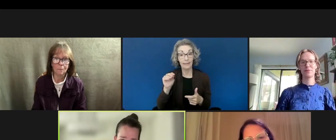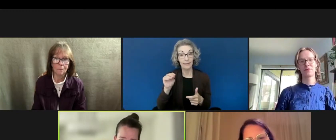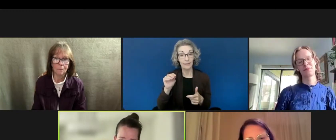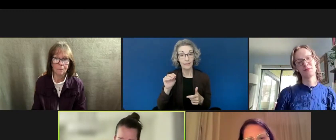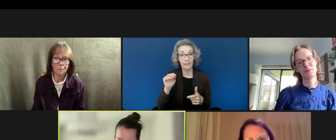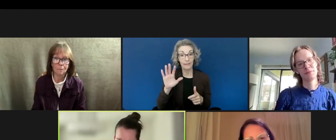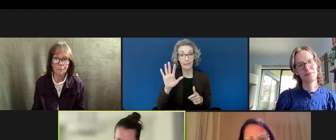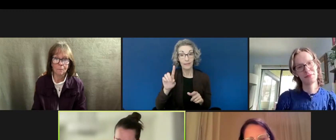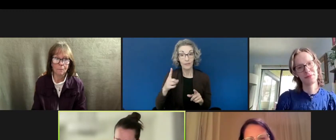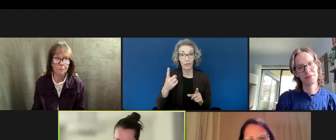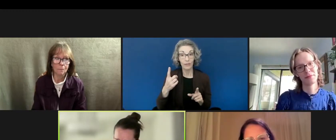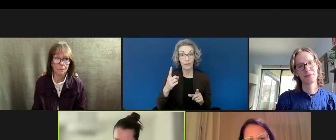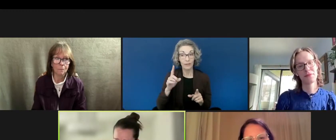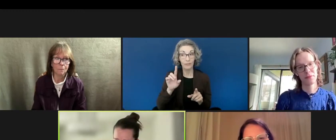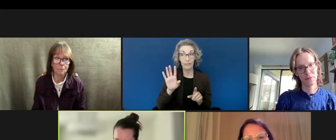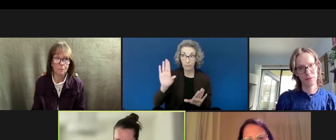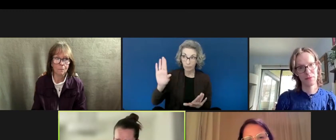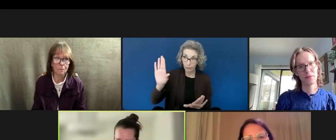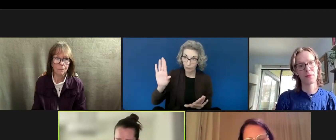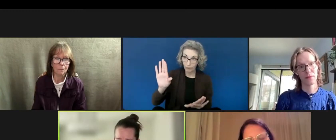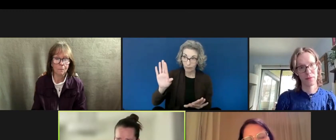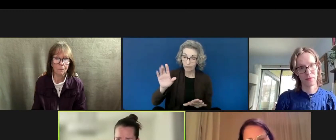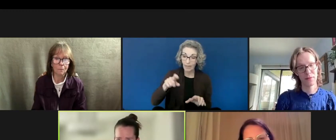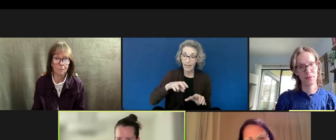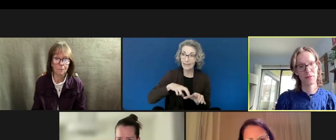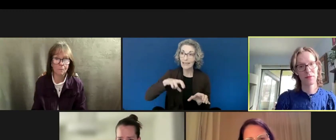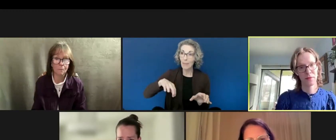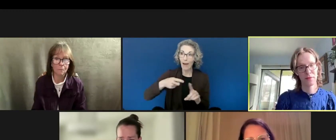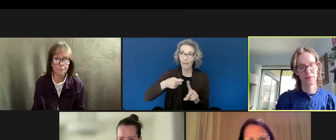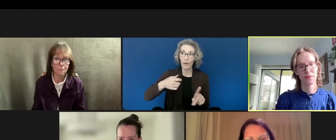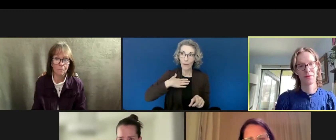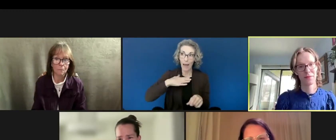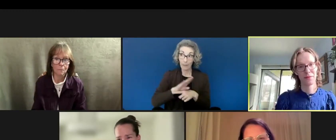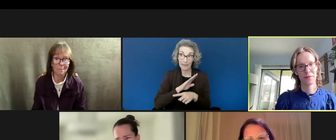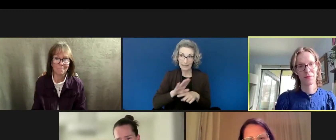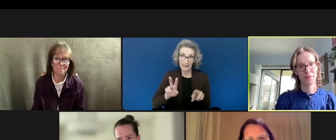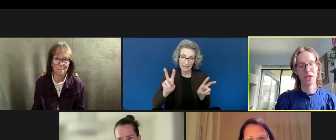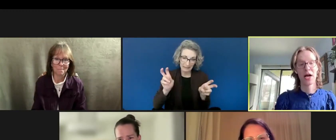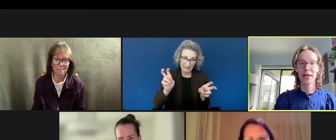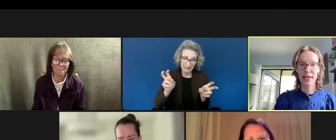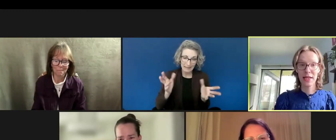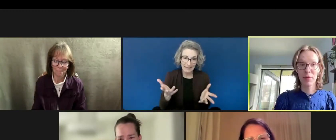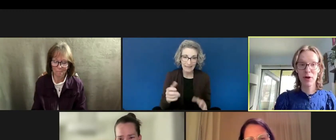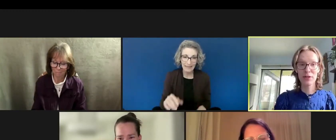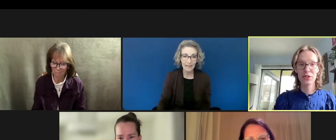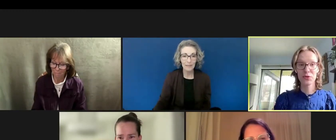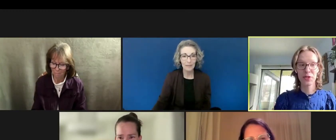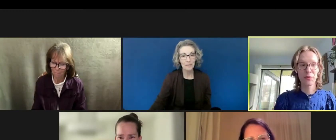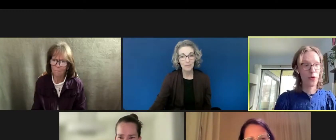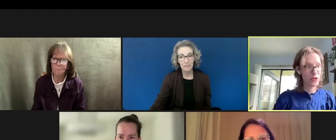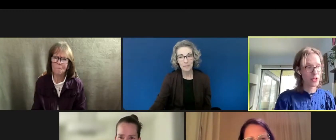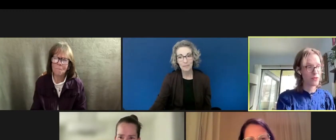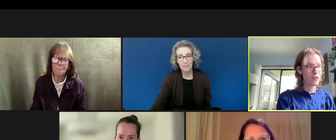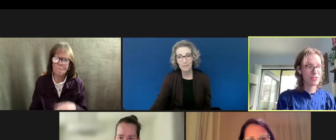step out of my business in a way, yeah. I think that pausing is really important.